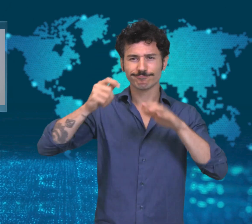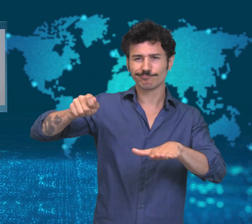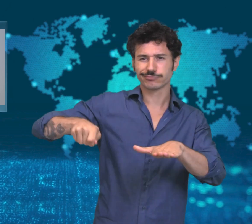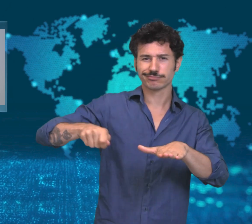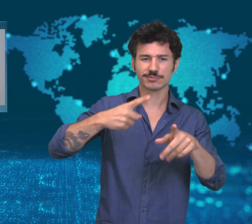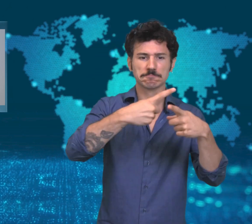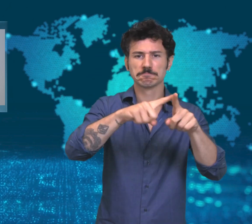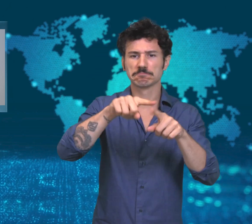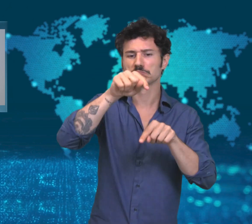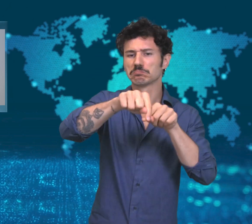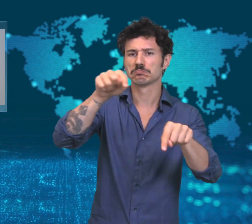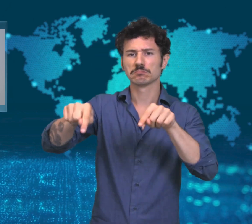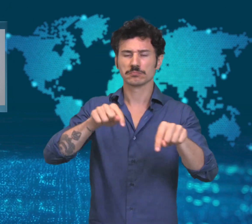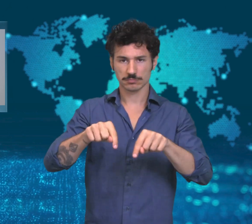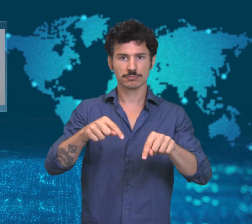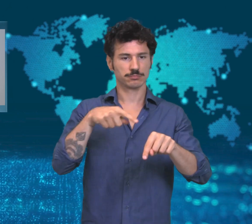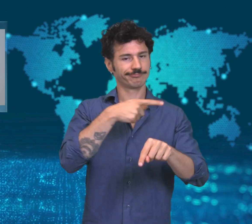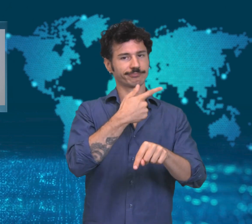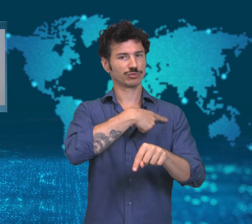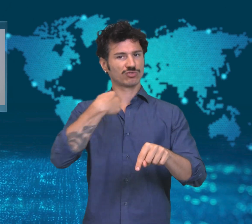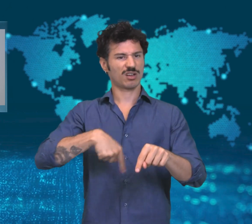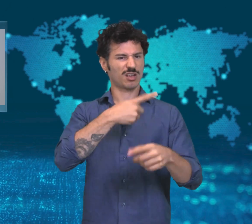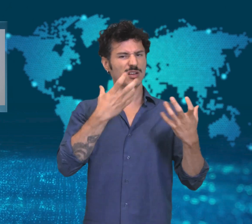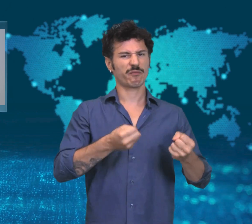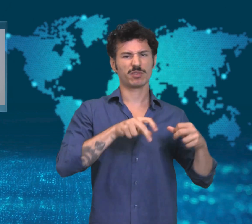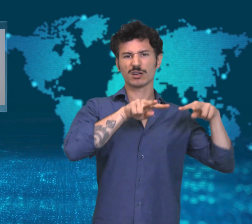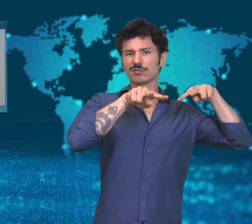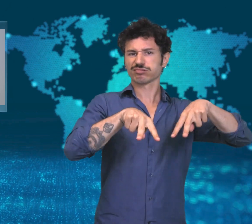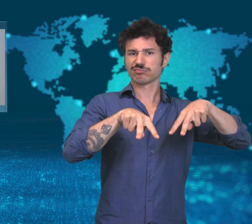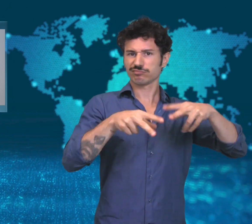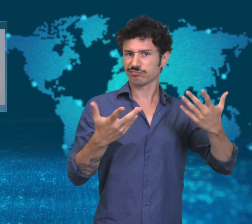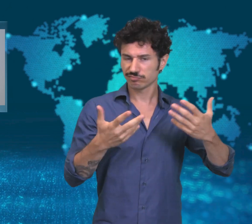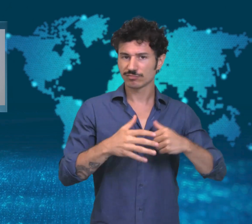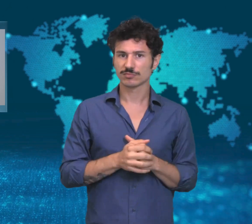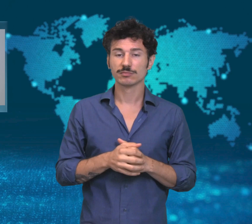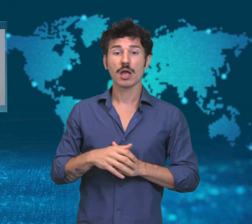New Zealand, Britain, Canada,